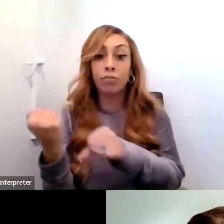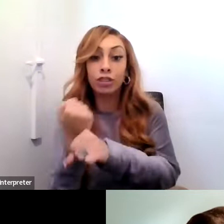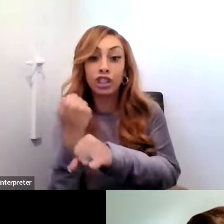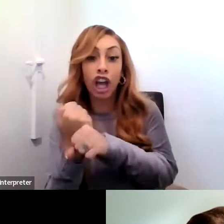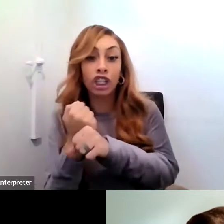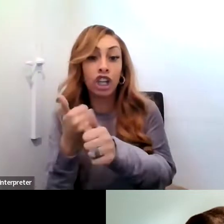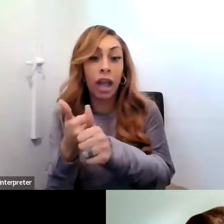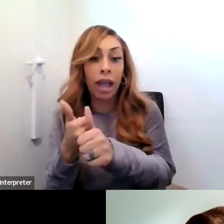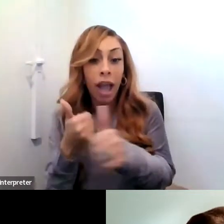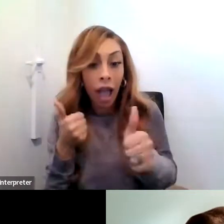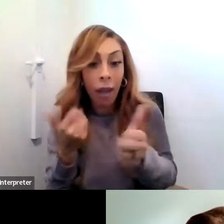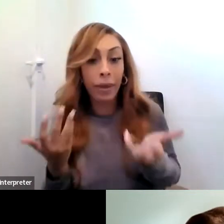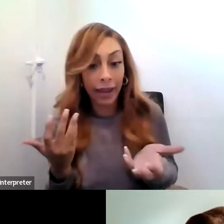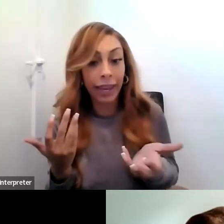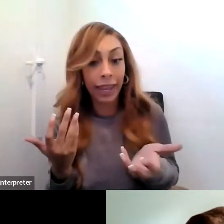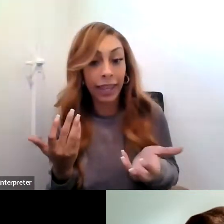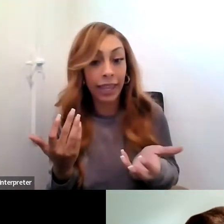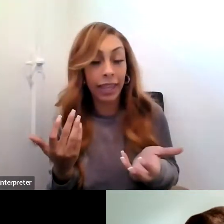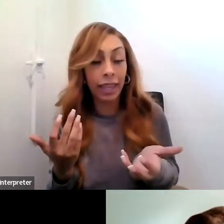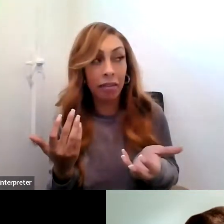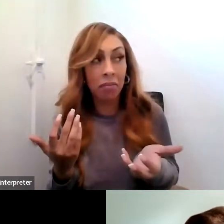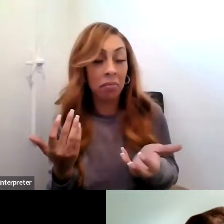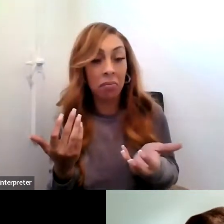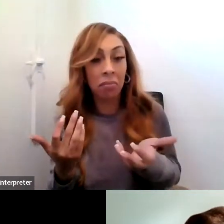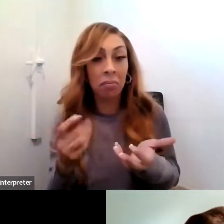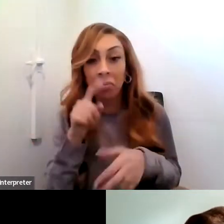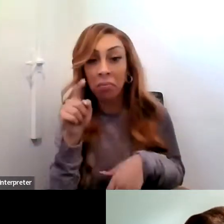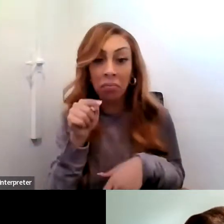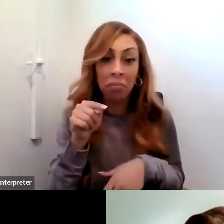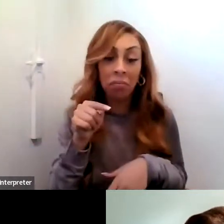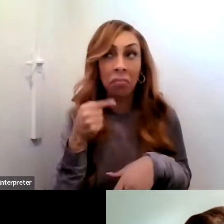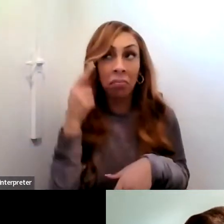with multi-camera work, and you've got to come to a conclusion